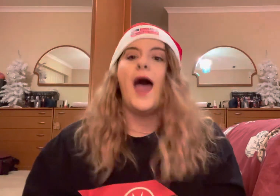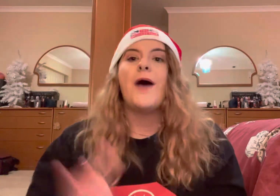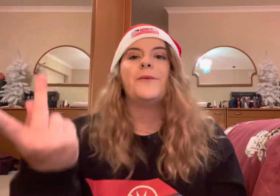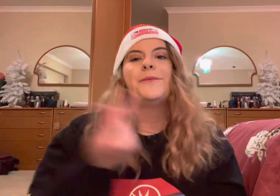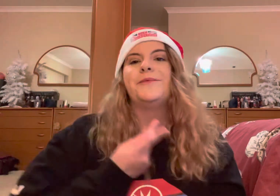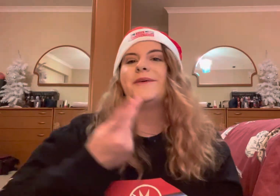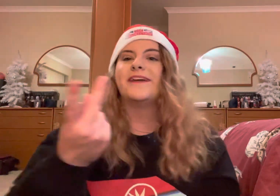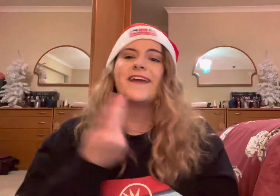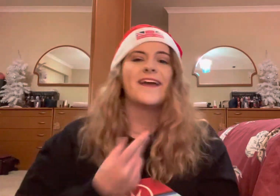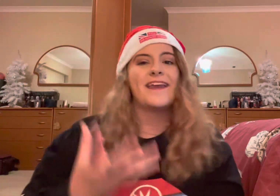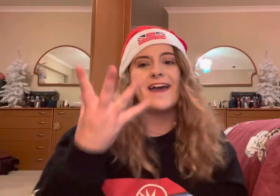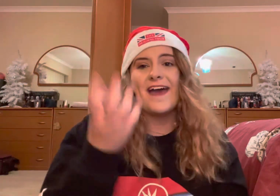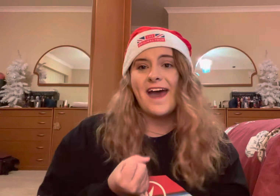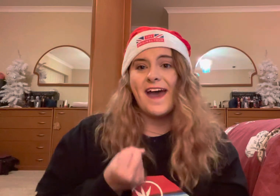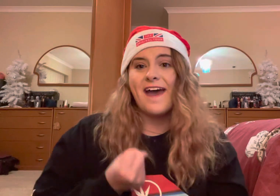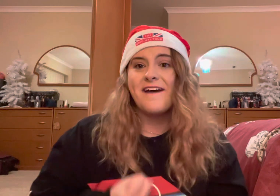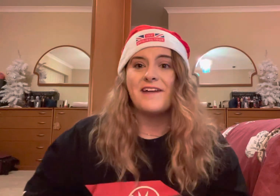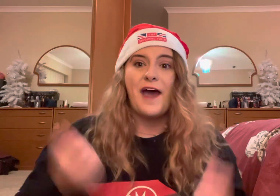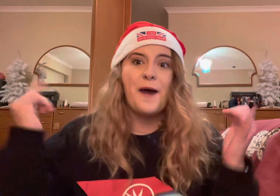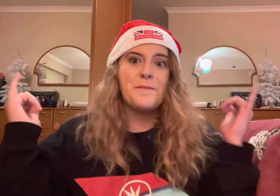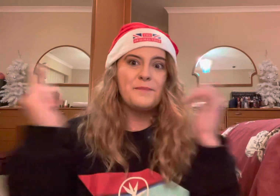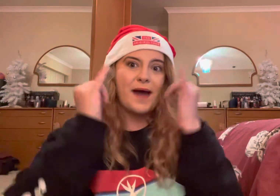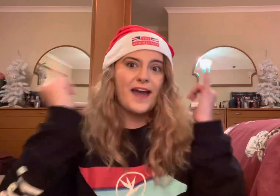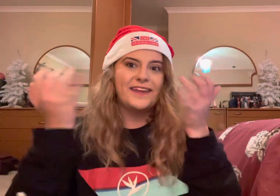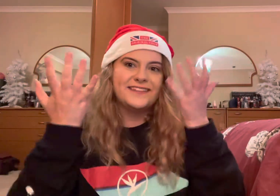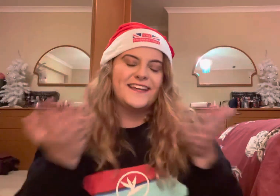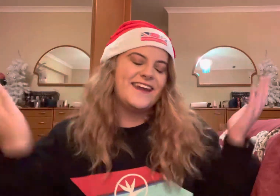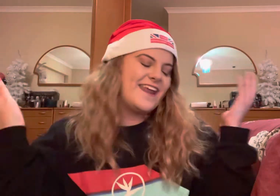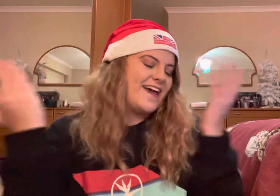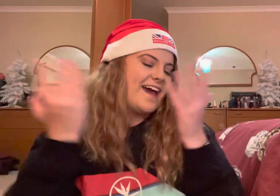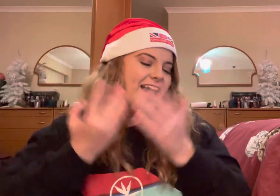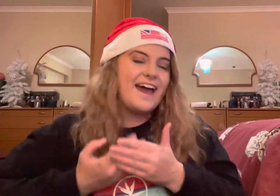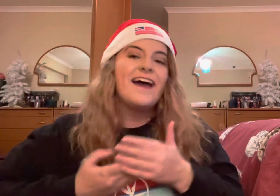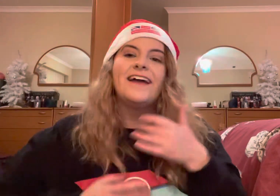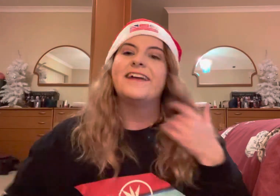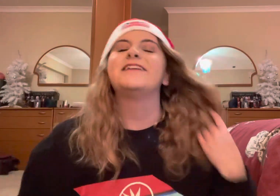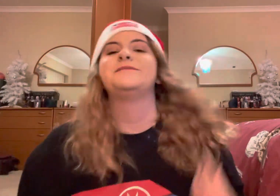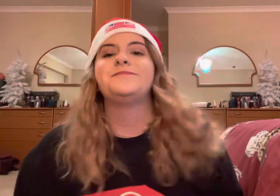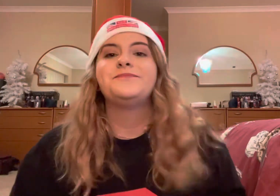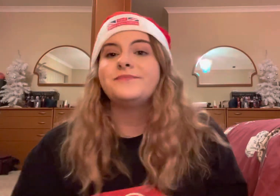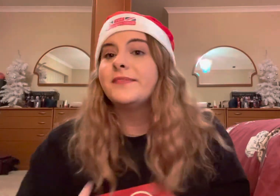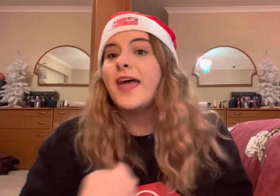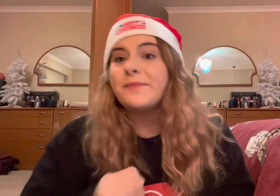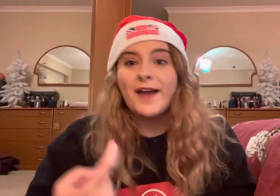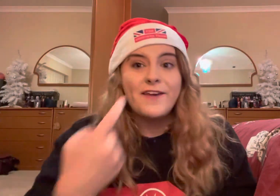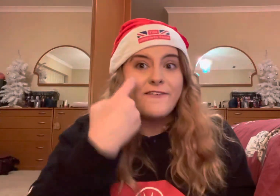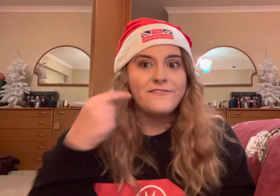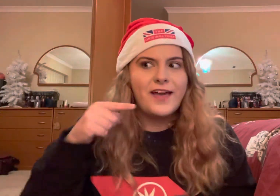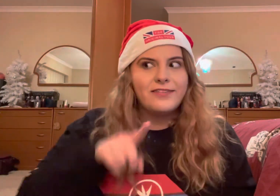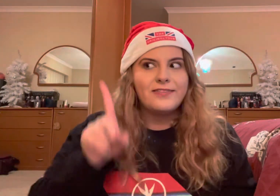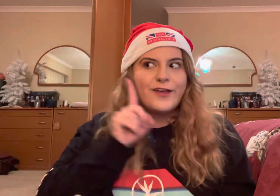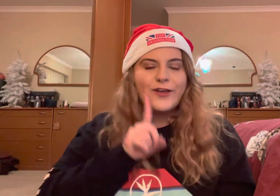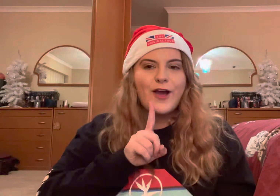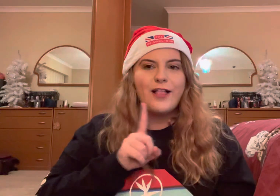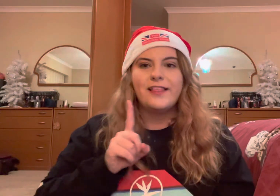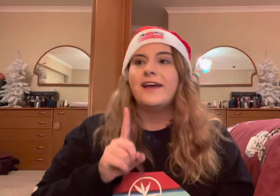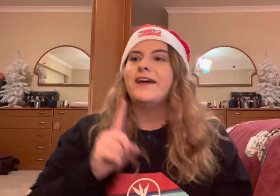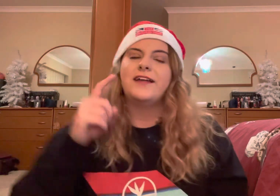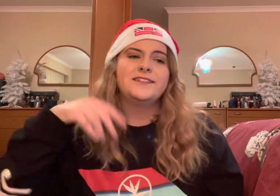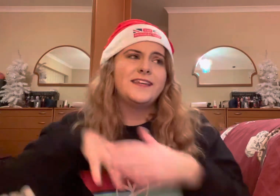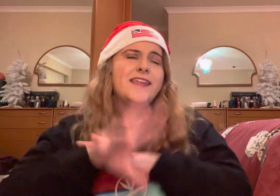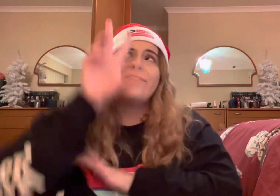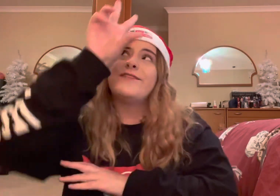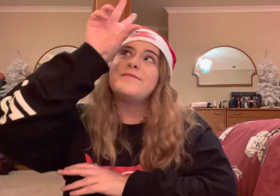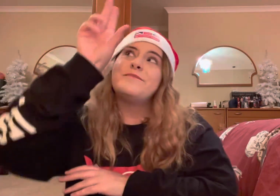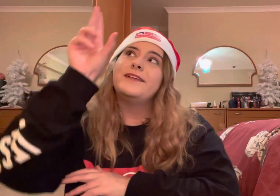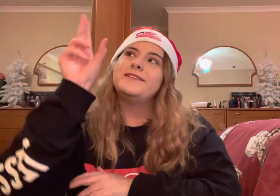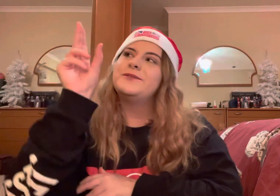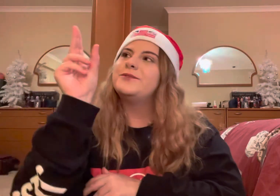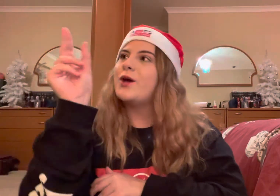We're gonna have a party tonight I'm gonna find that girl underneath the mistletoe